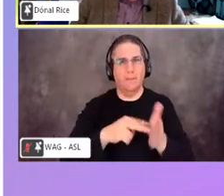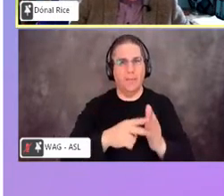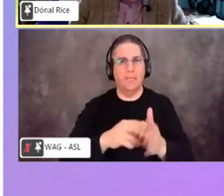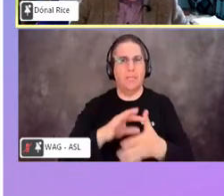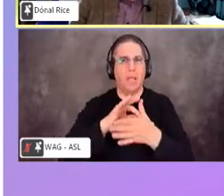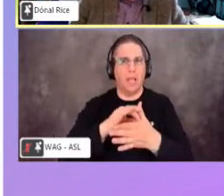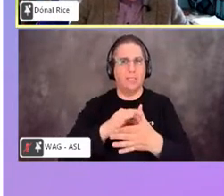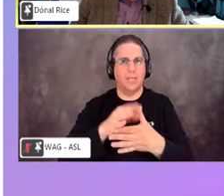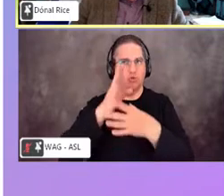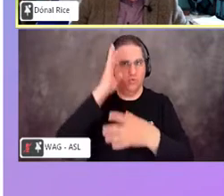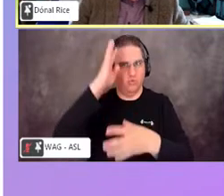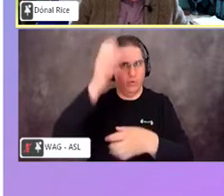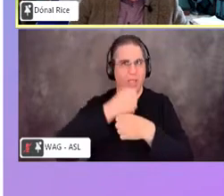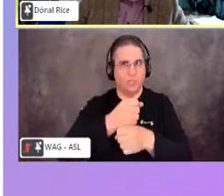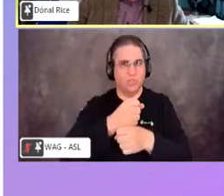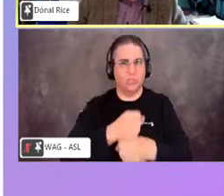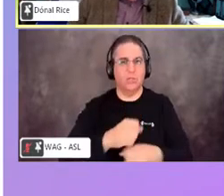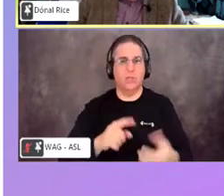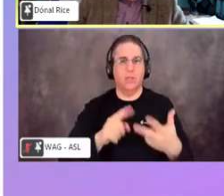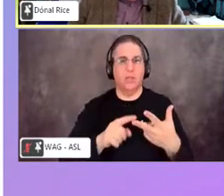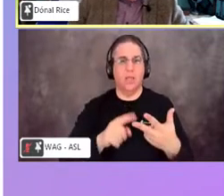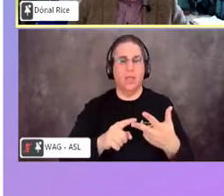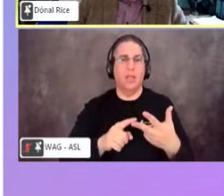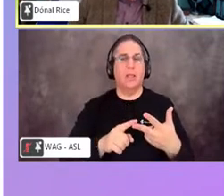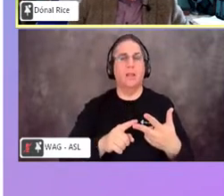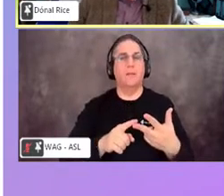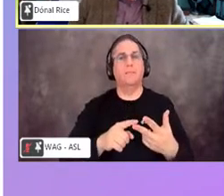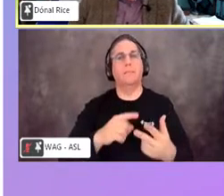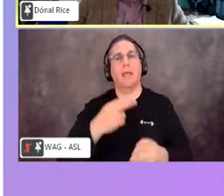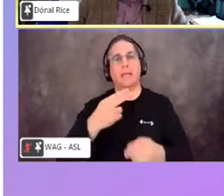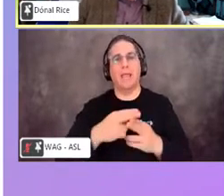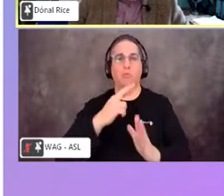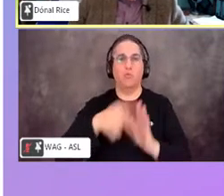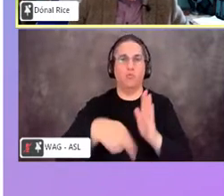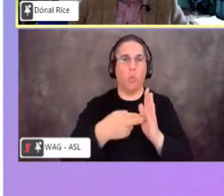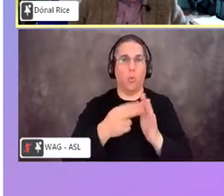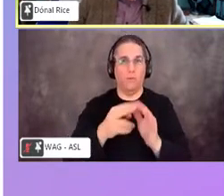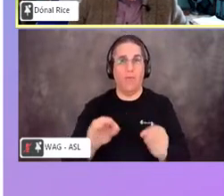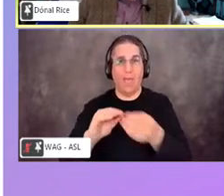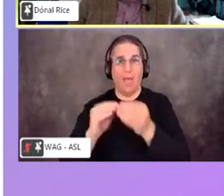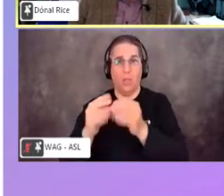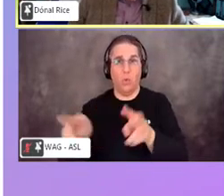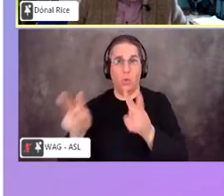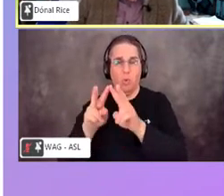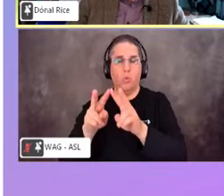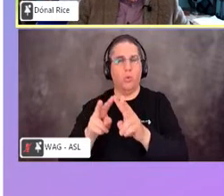Called color contrast speaks to branding. PDF and accessibility speaks to